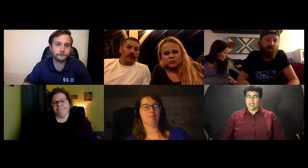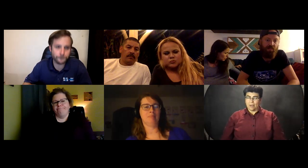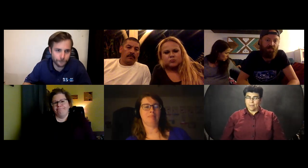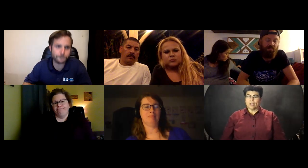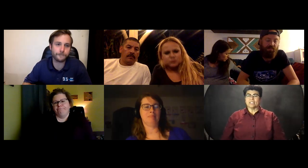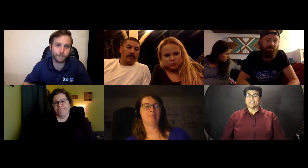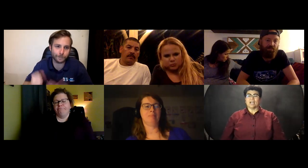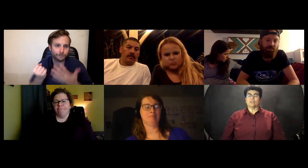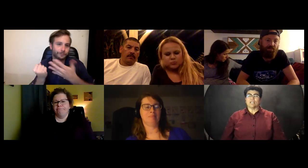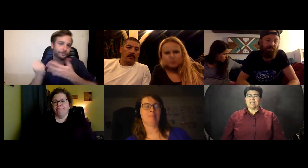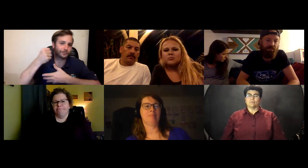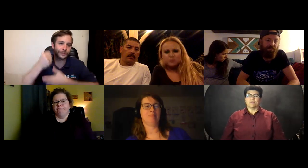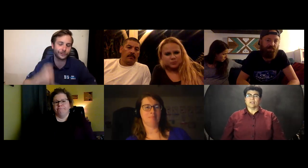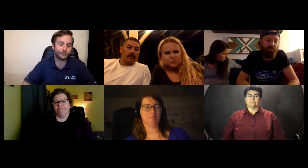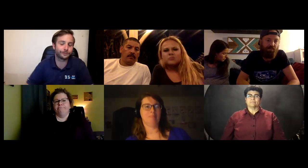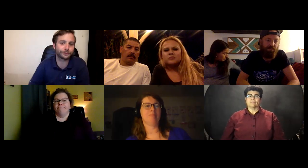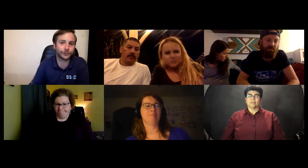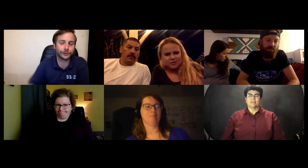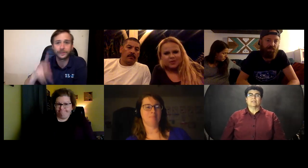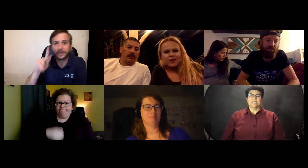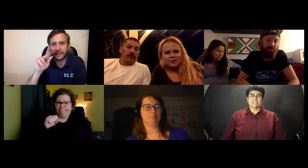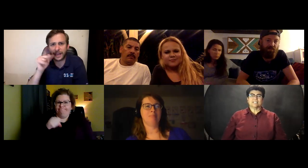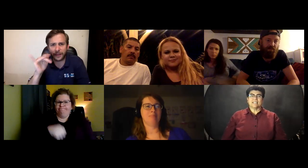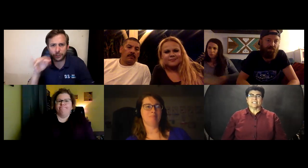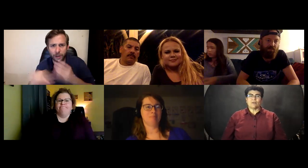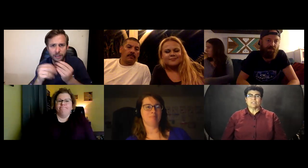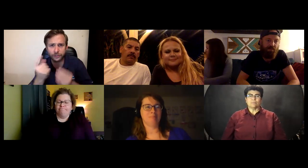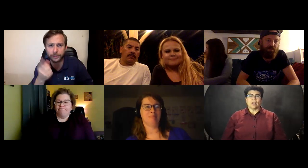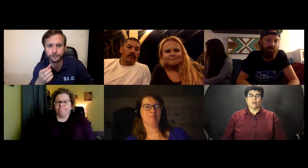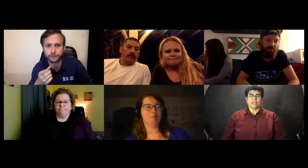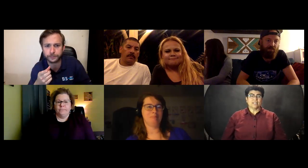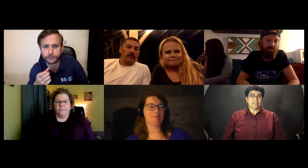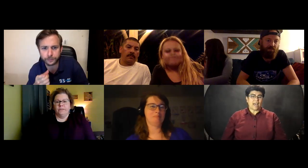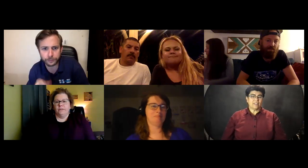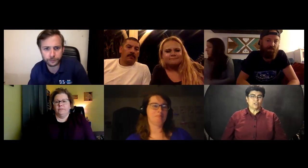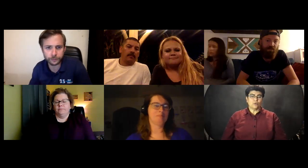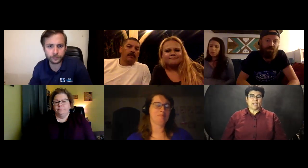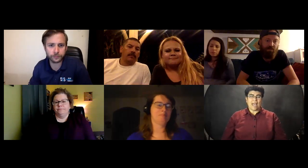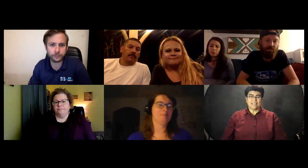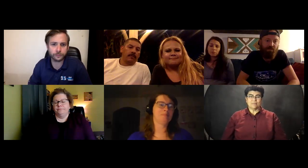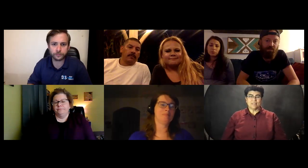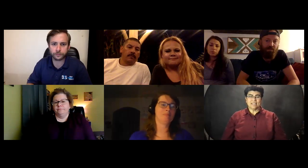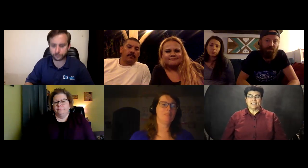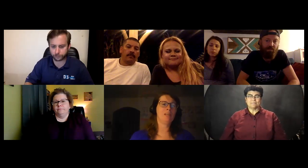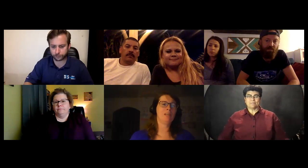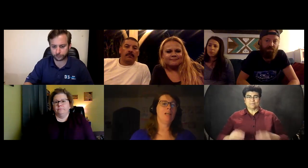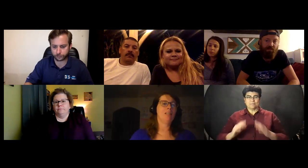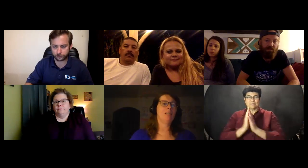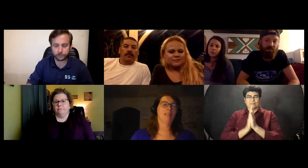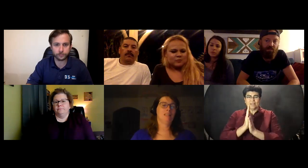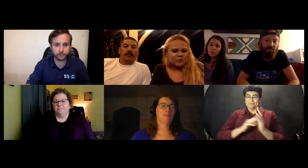american sign language had to be there nick says yes that was a priority kathy do you want to add something yeah